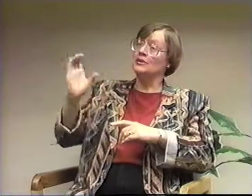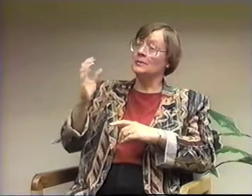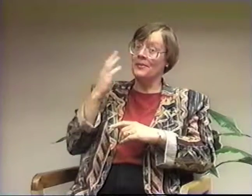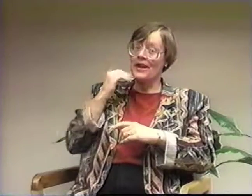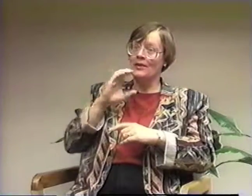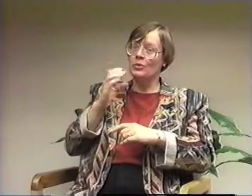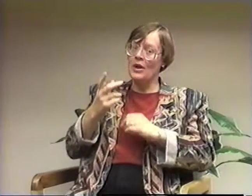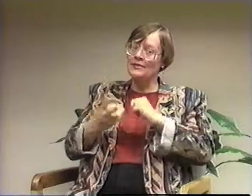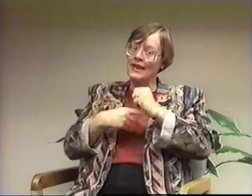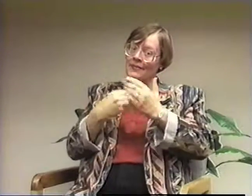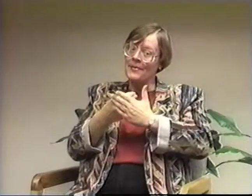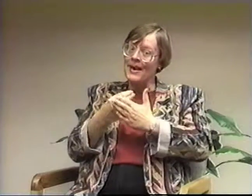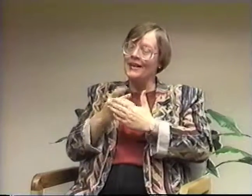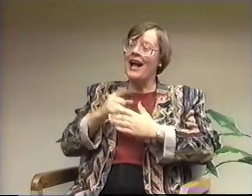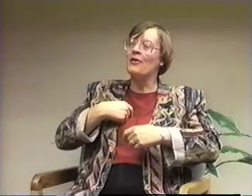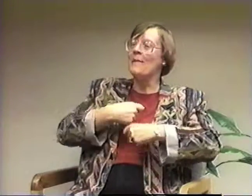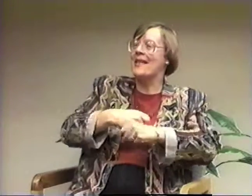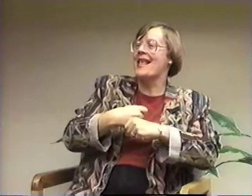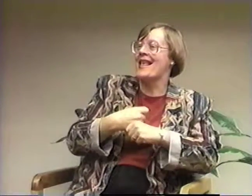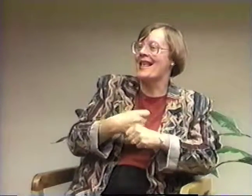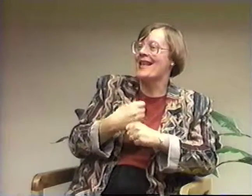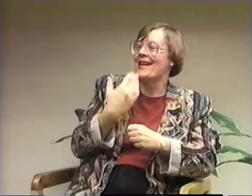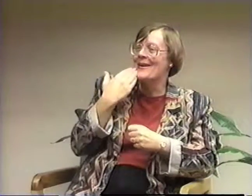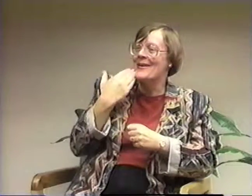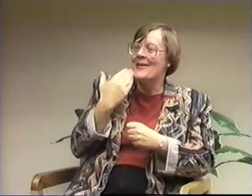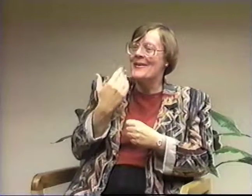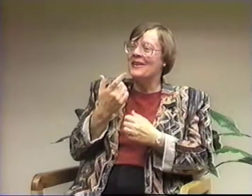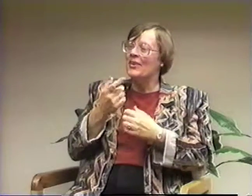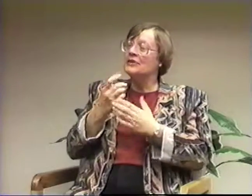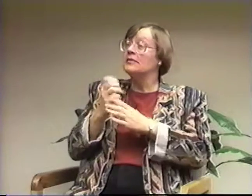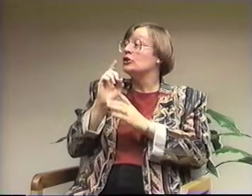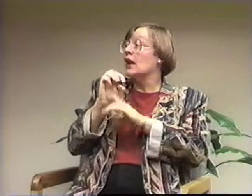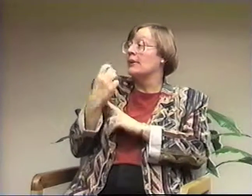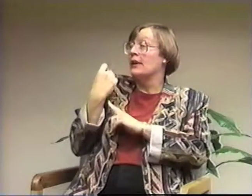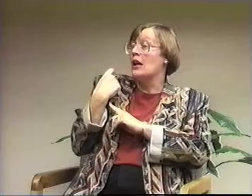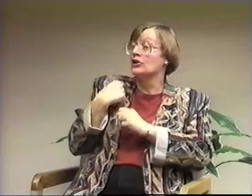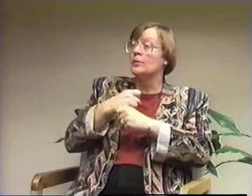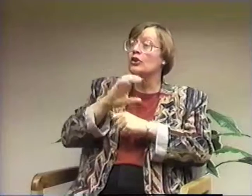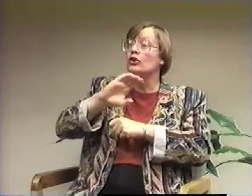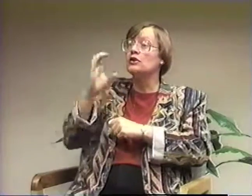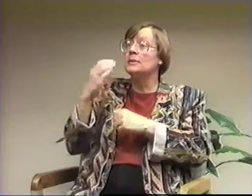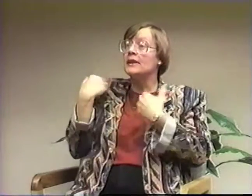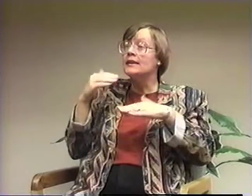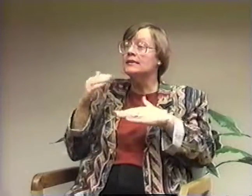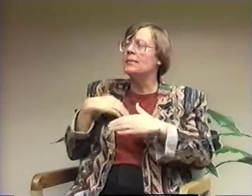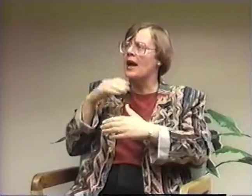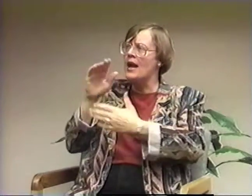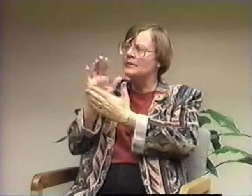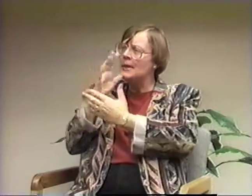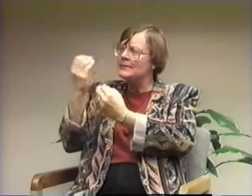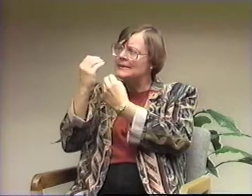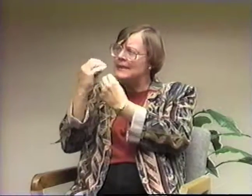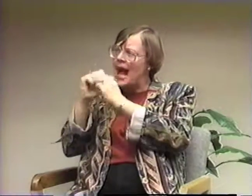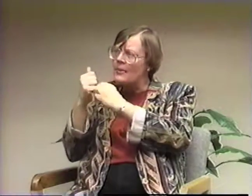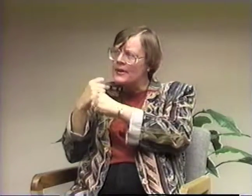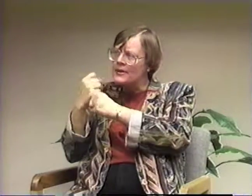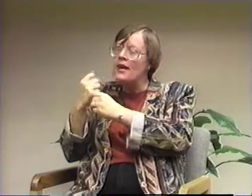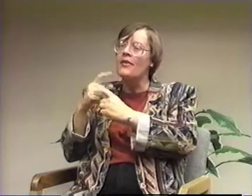But I usually don't have much free time so I do them whenever I can. For example, at Christmastime, I save money